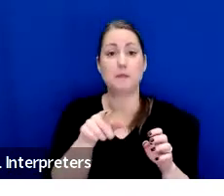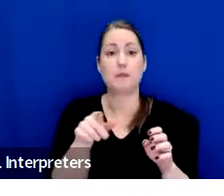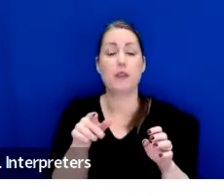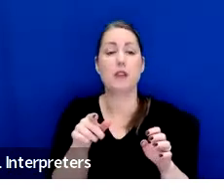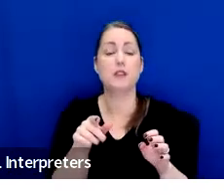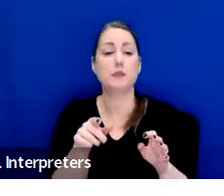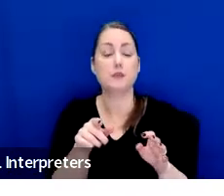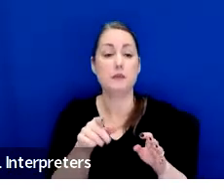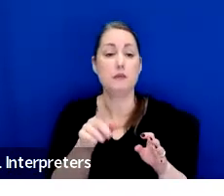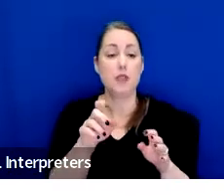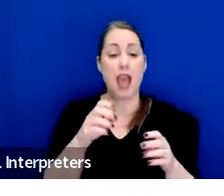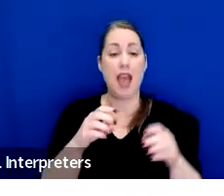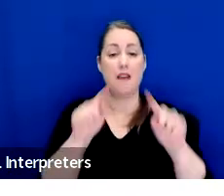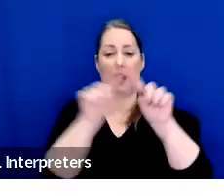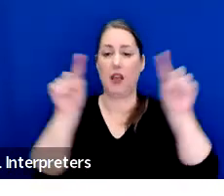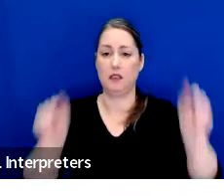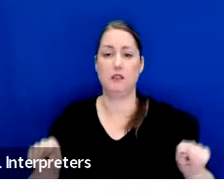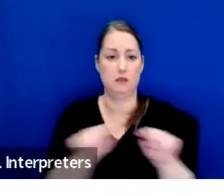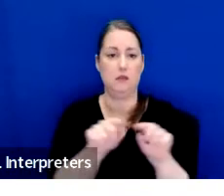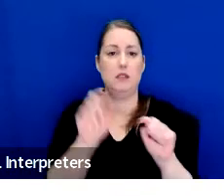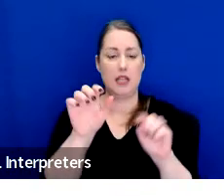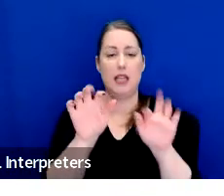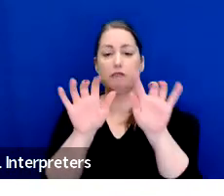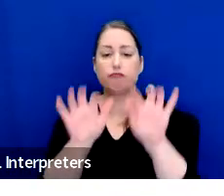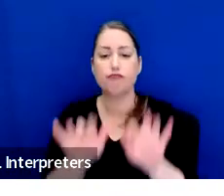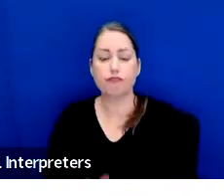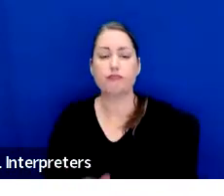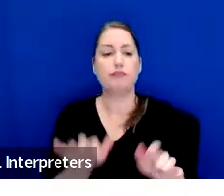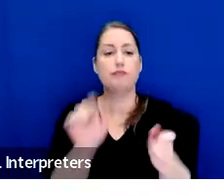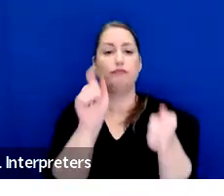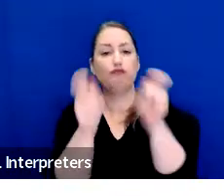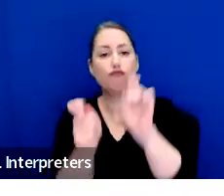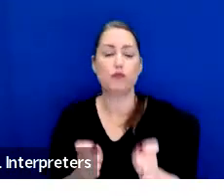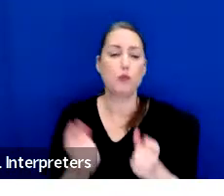So everything that they need to succeed and to do